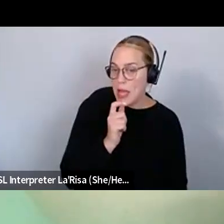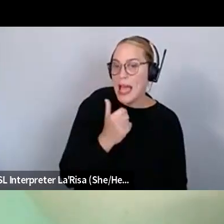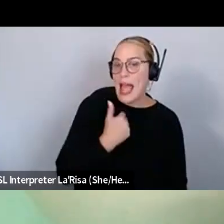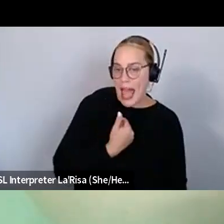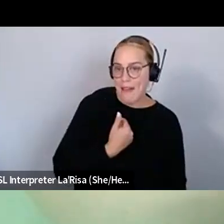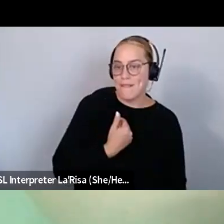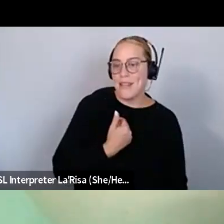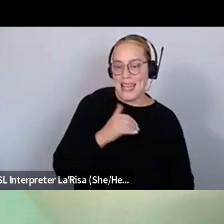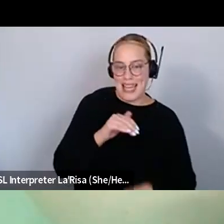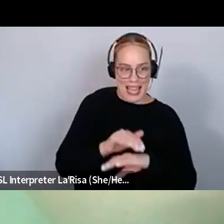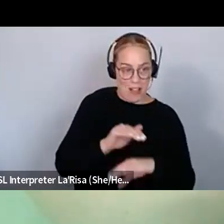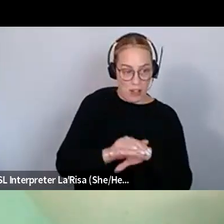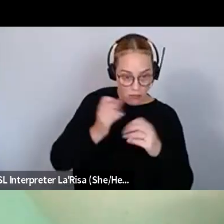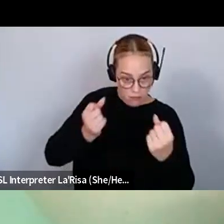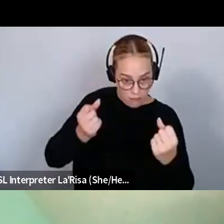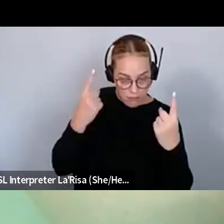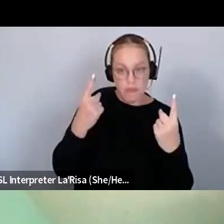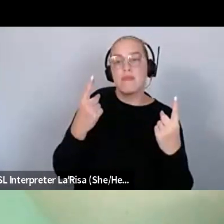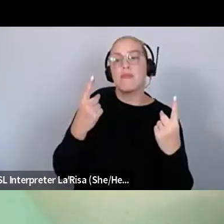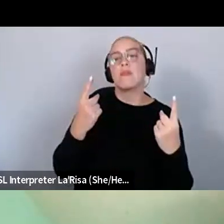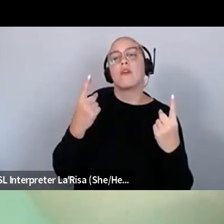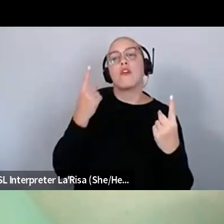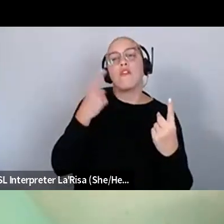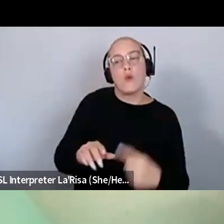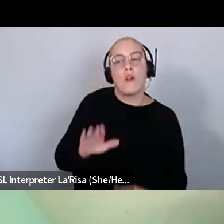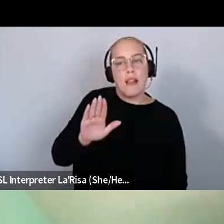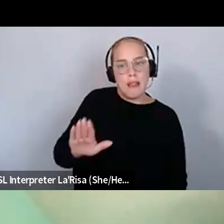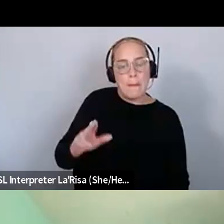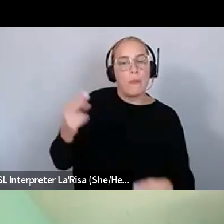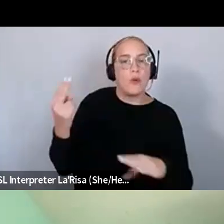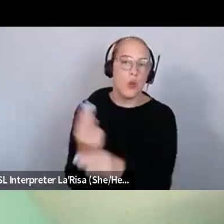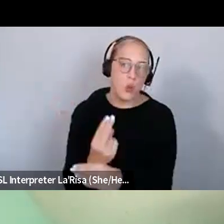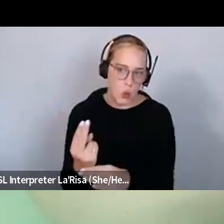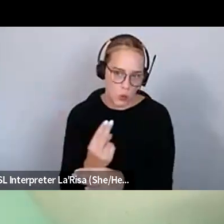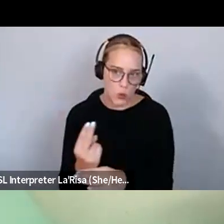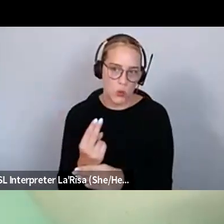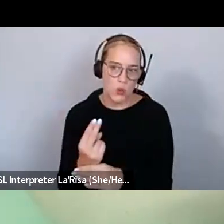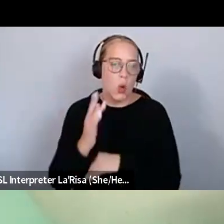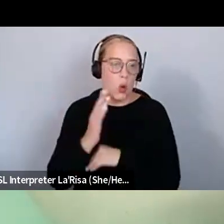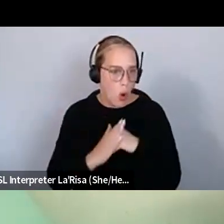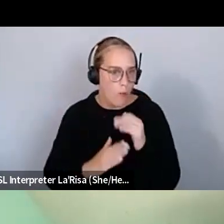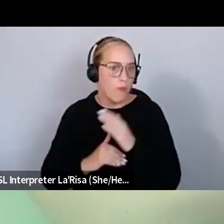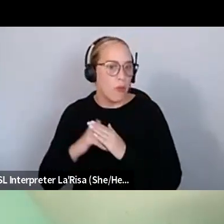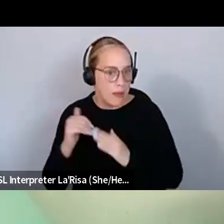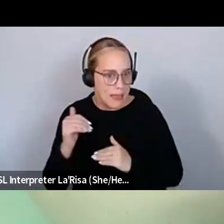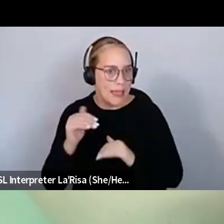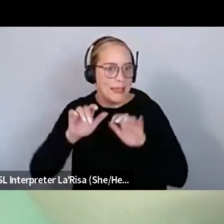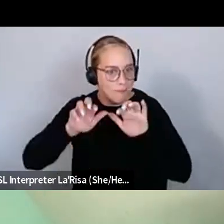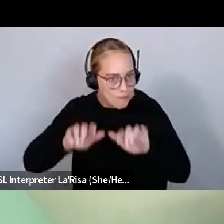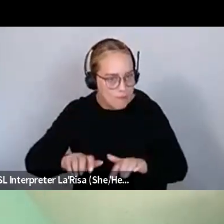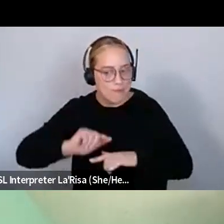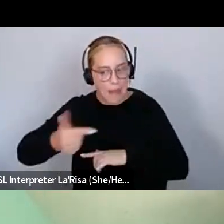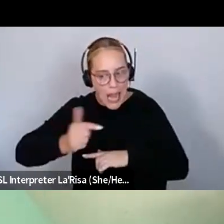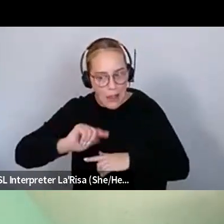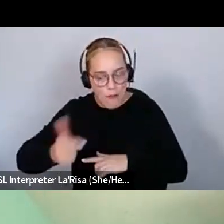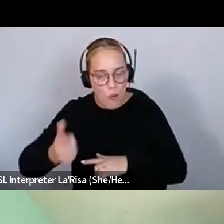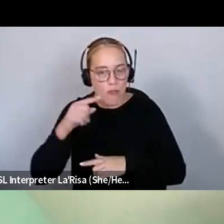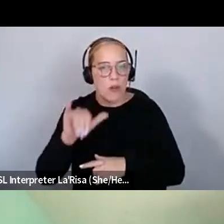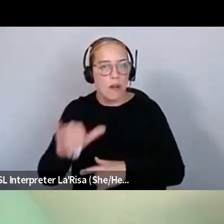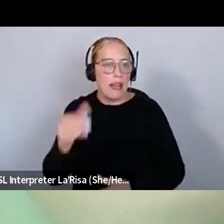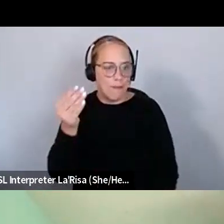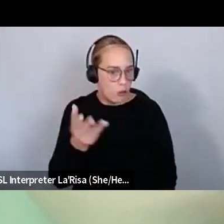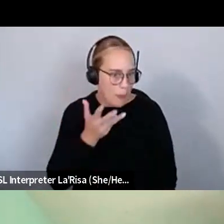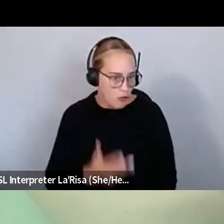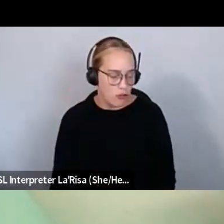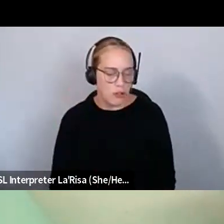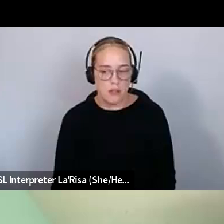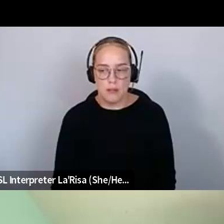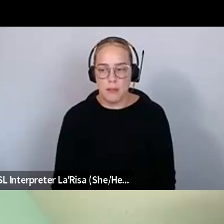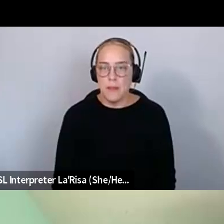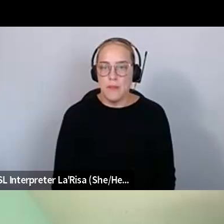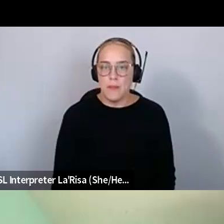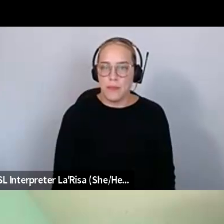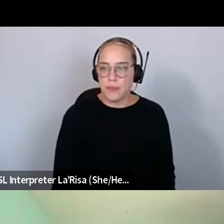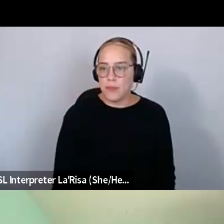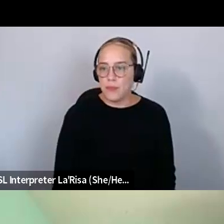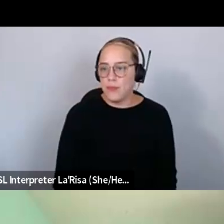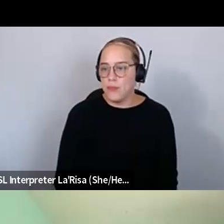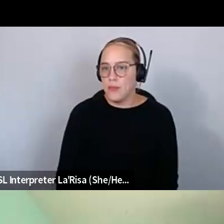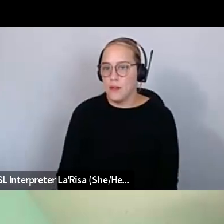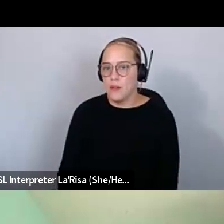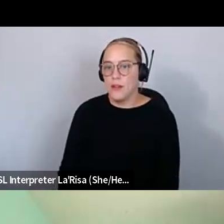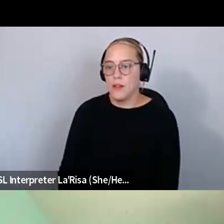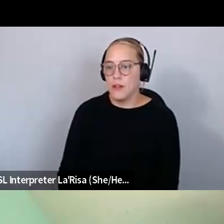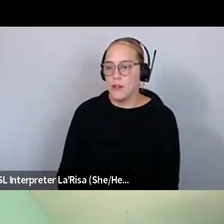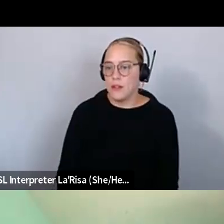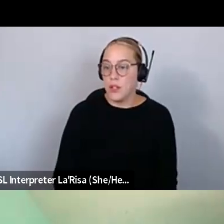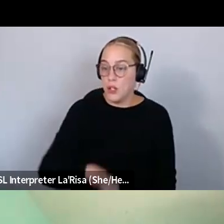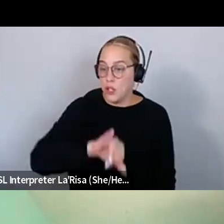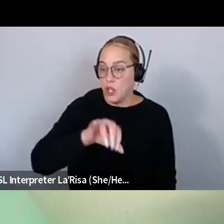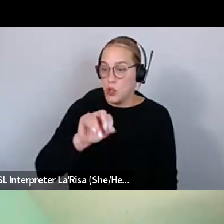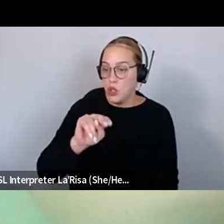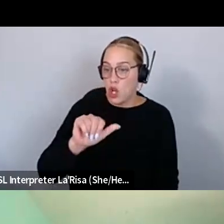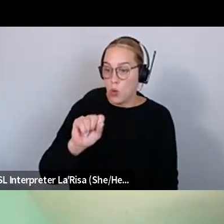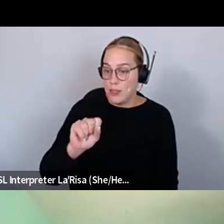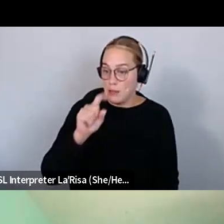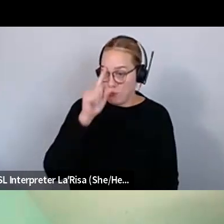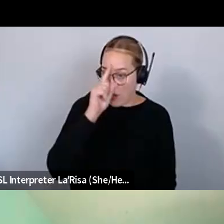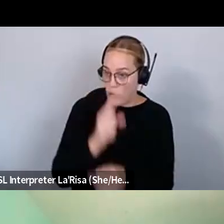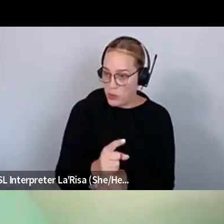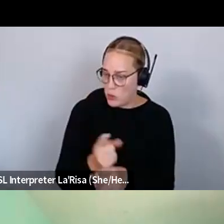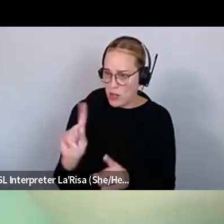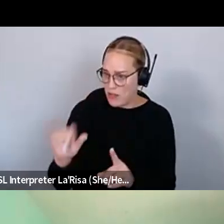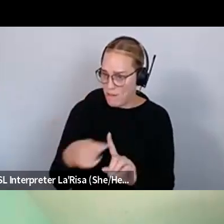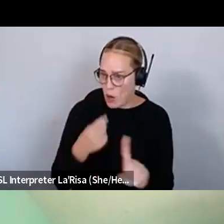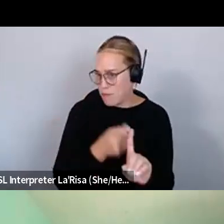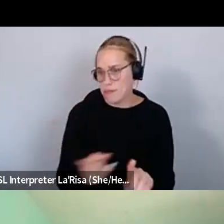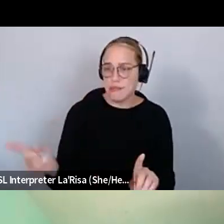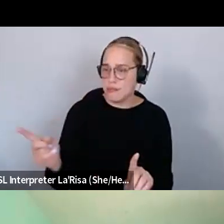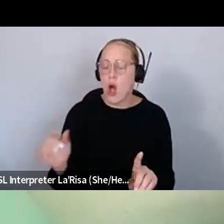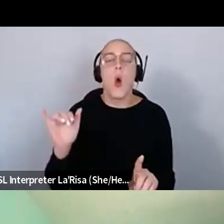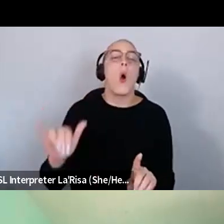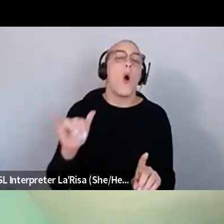lot of miscommunications.